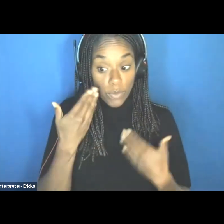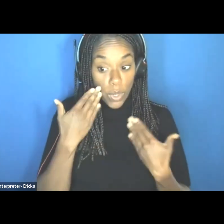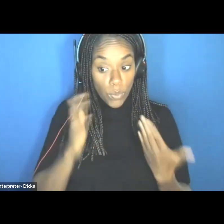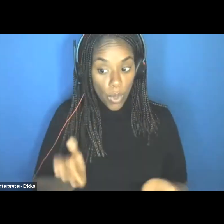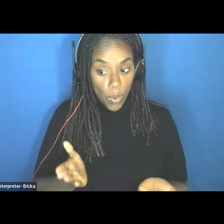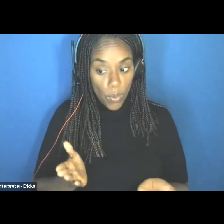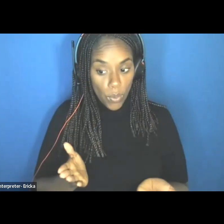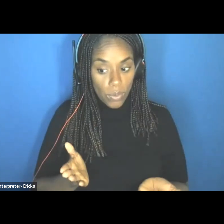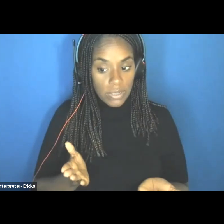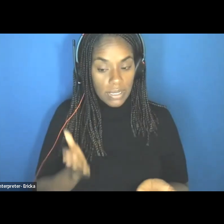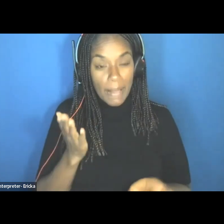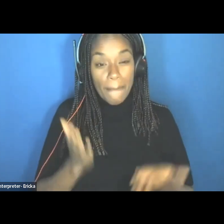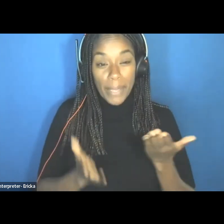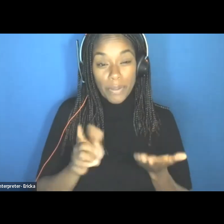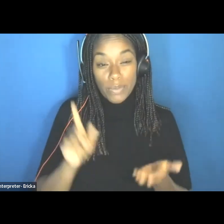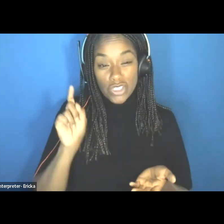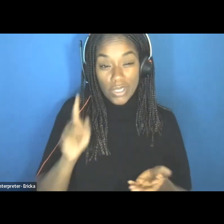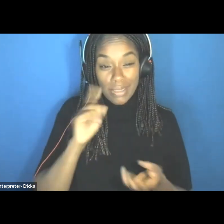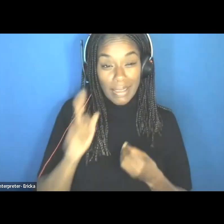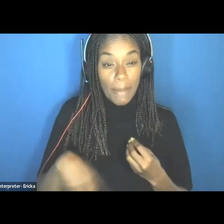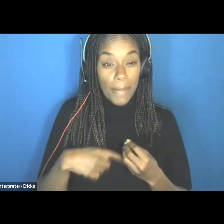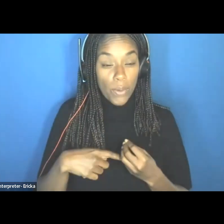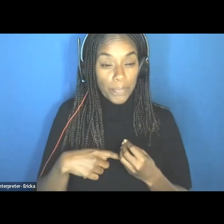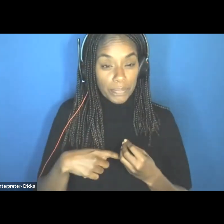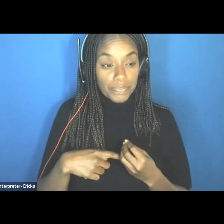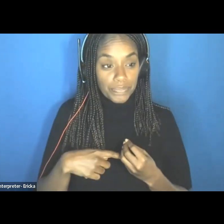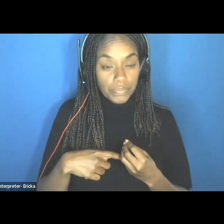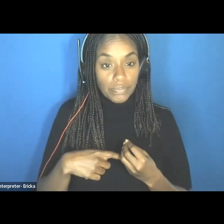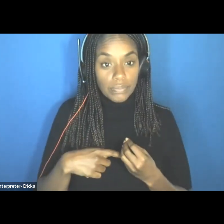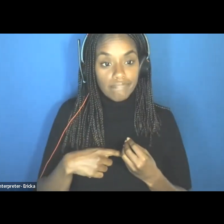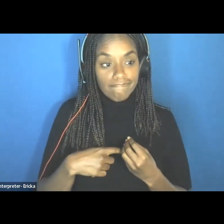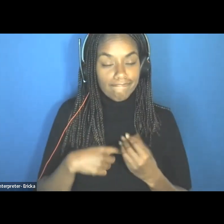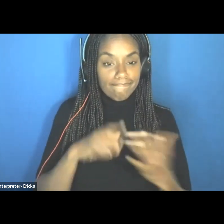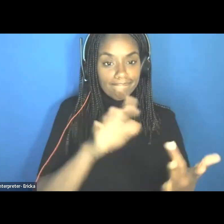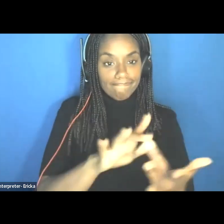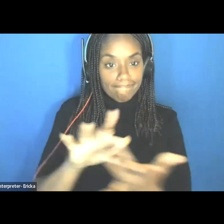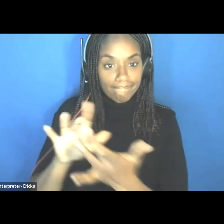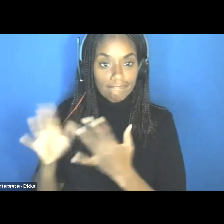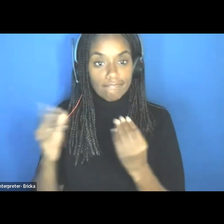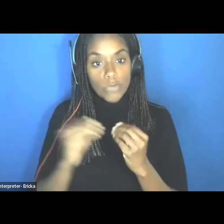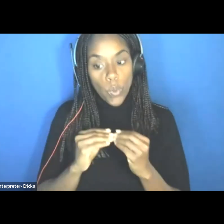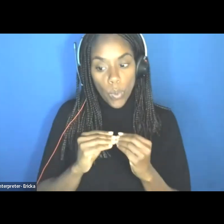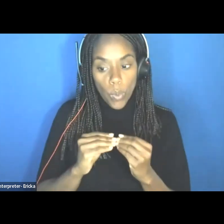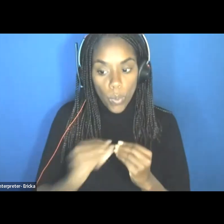How is it being recognized by the community?